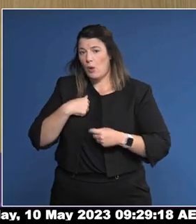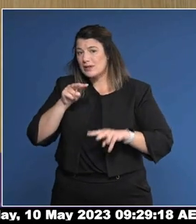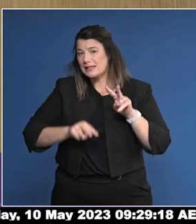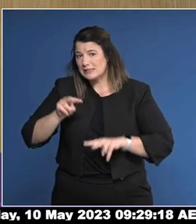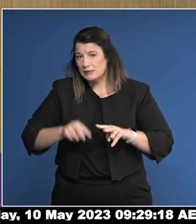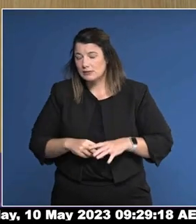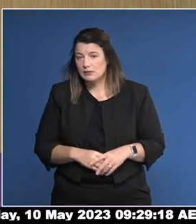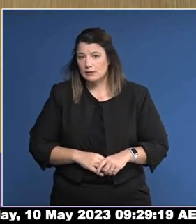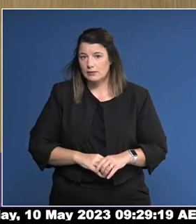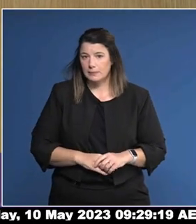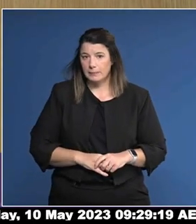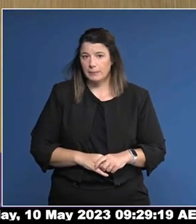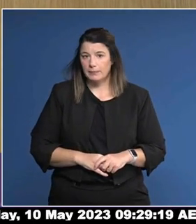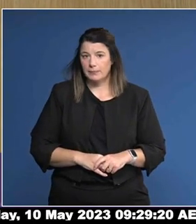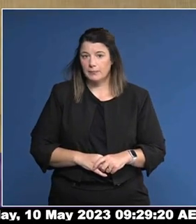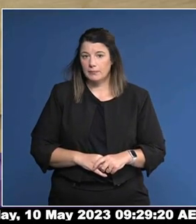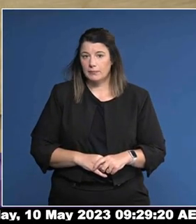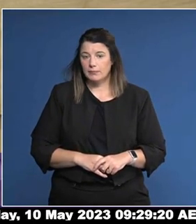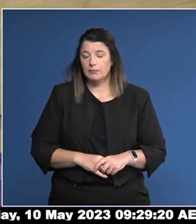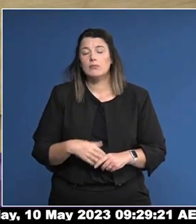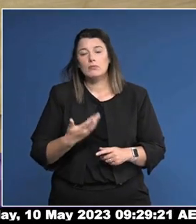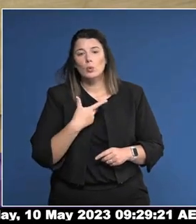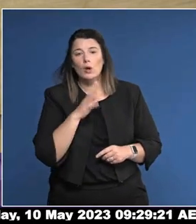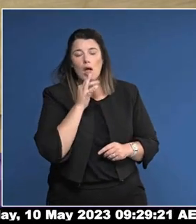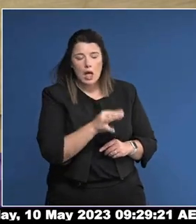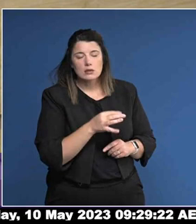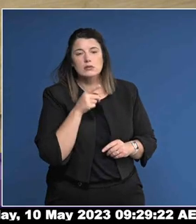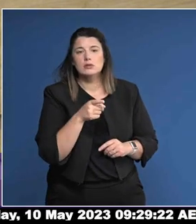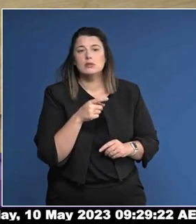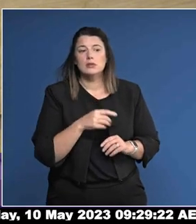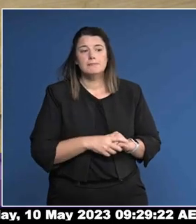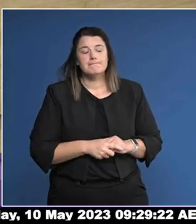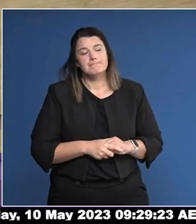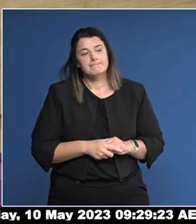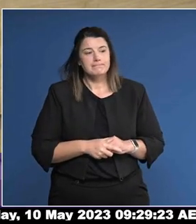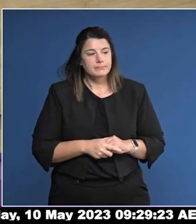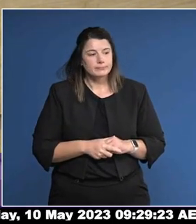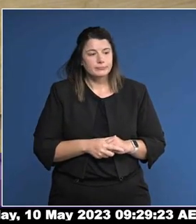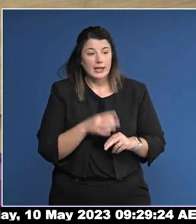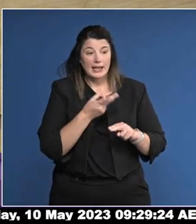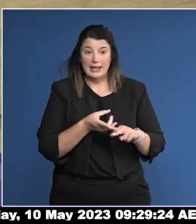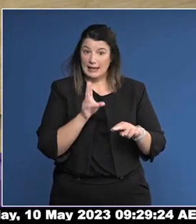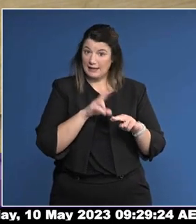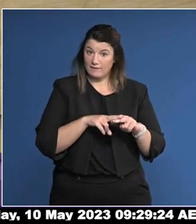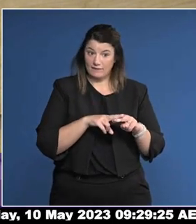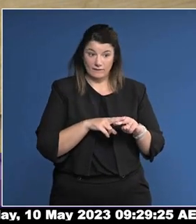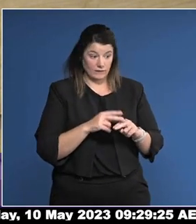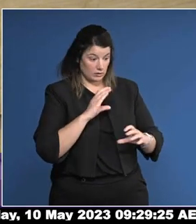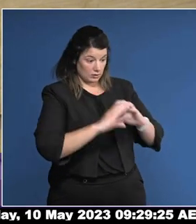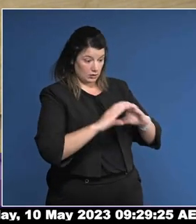And what do you say should have happened if there should have been communication with the two young people?